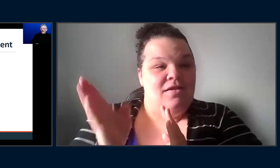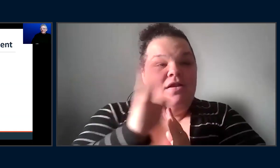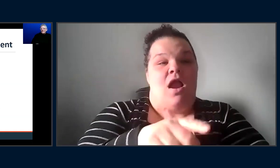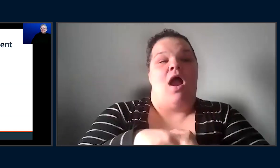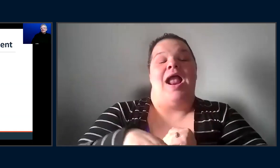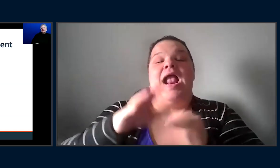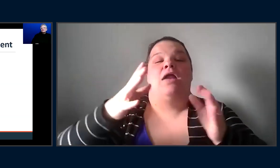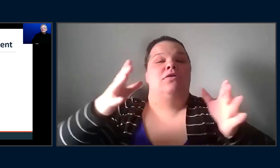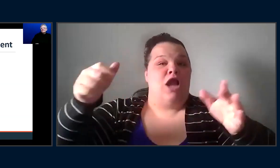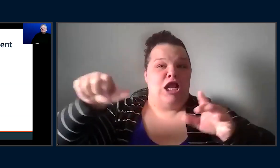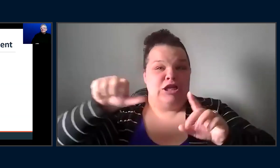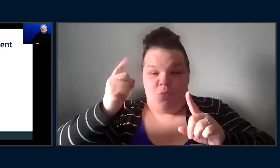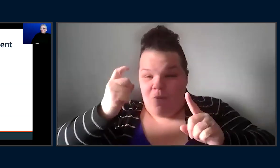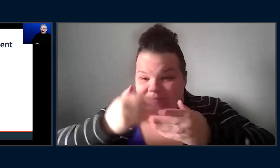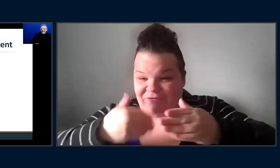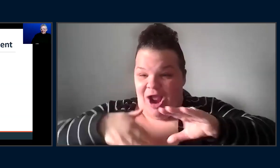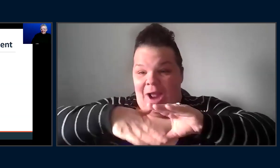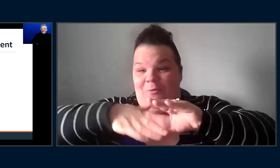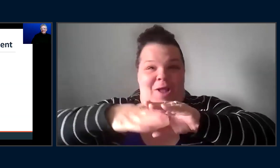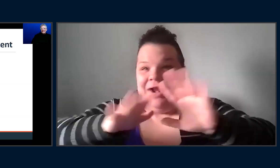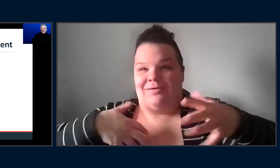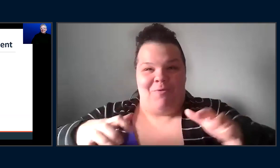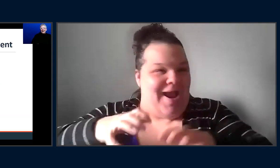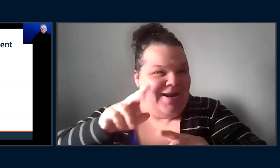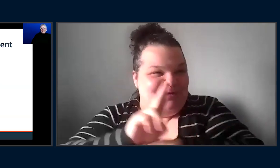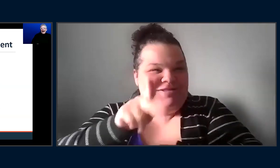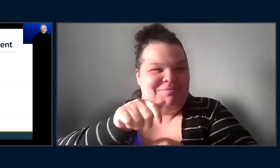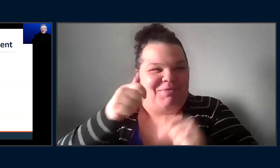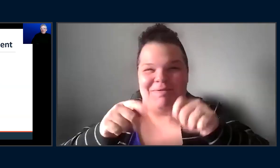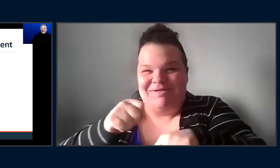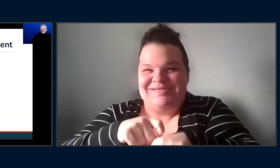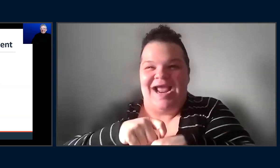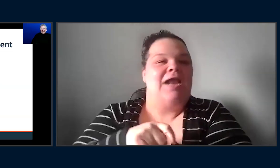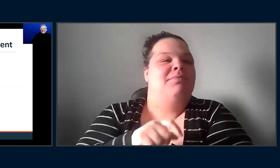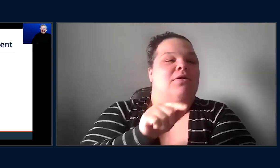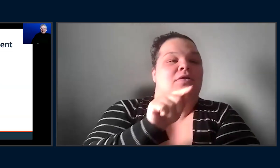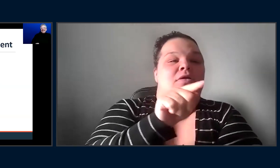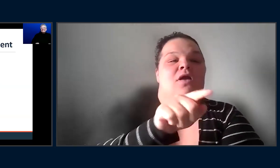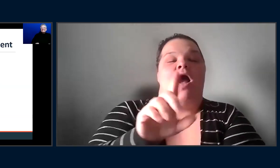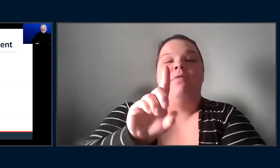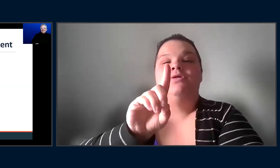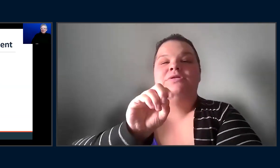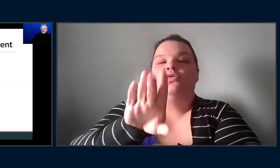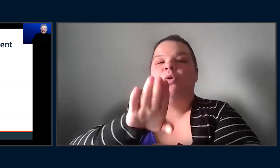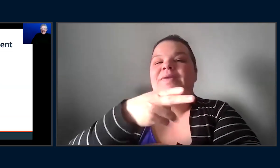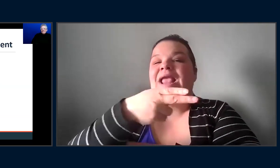Or I can provide self-advocacy training, too. Just give me-- Just contact me, okay. I don't want to go on, and on, and on,